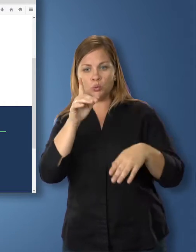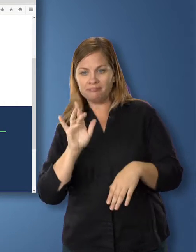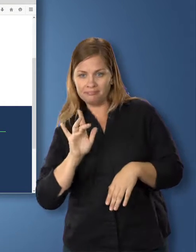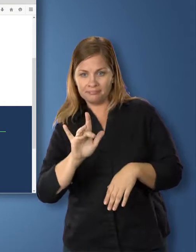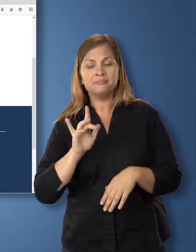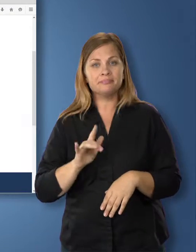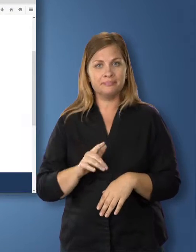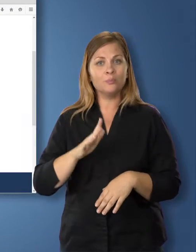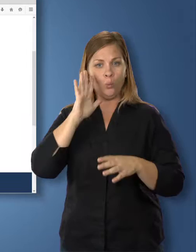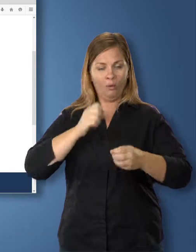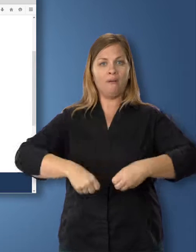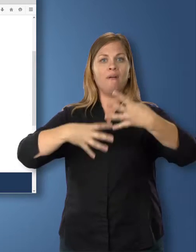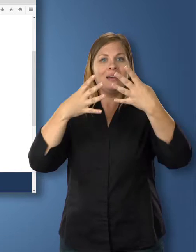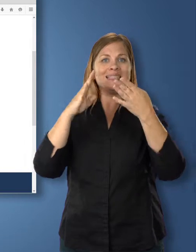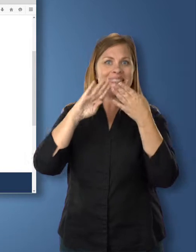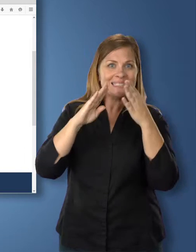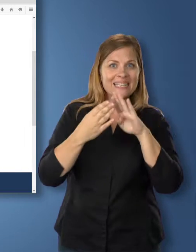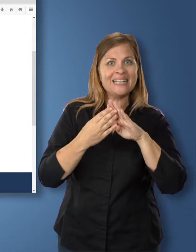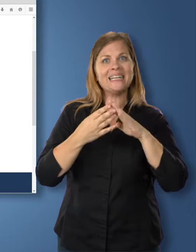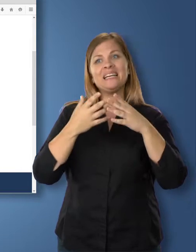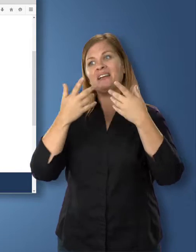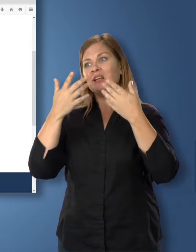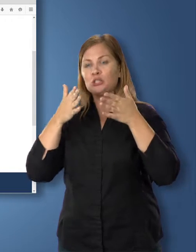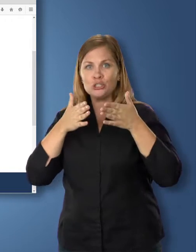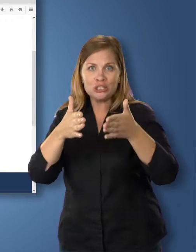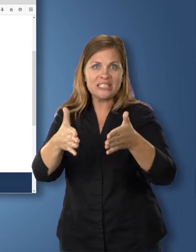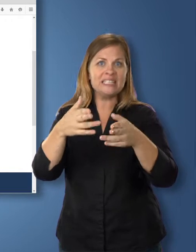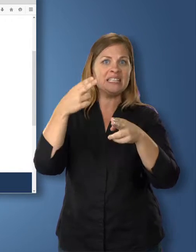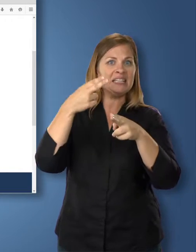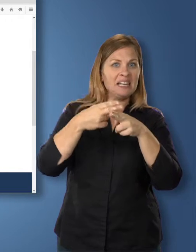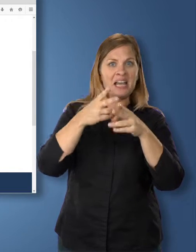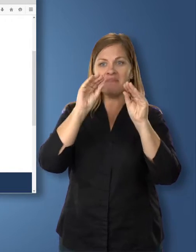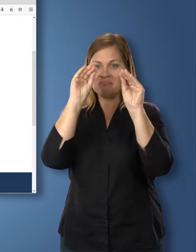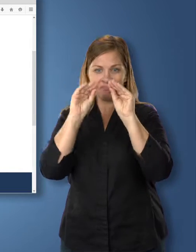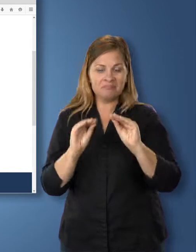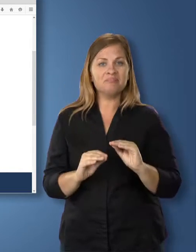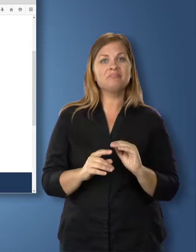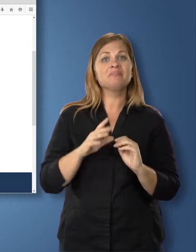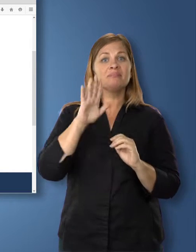then click "Go."